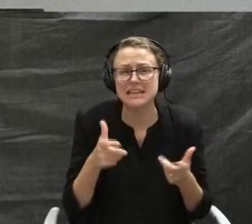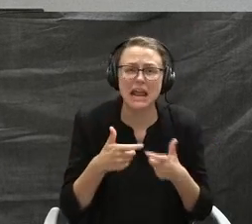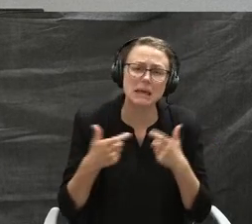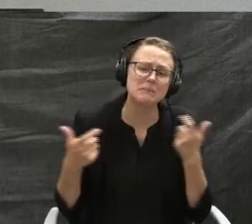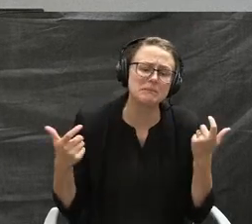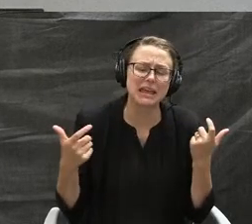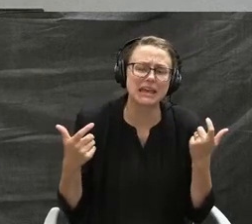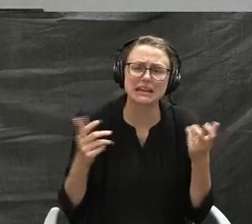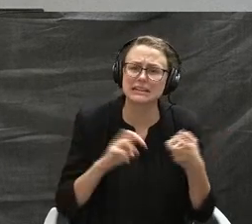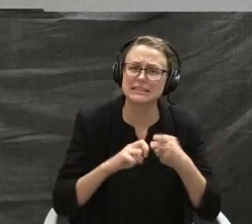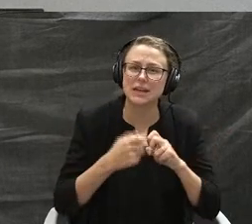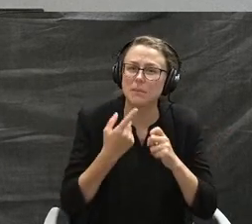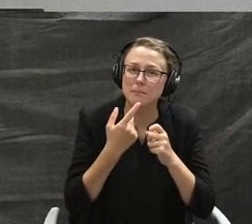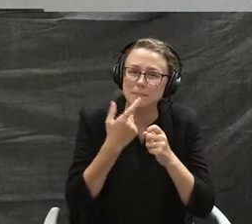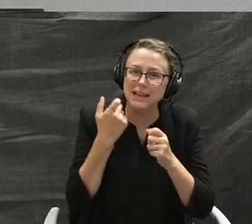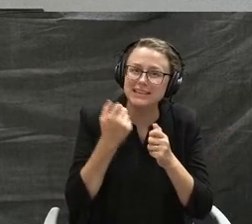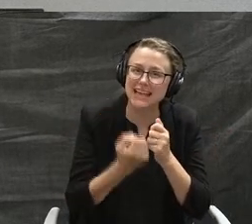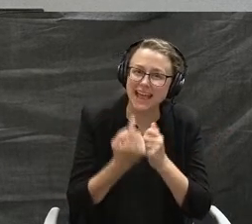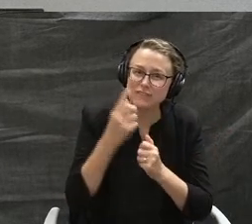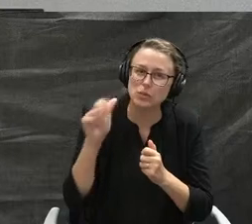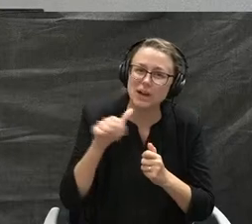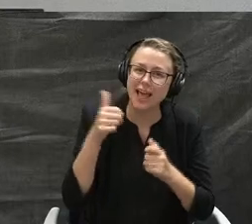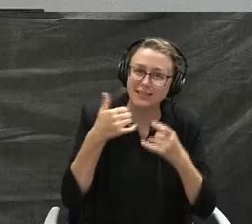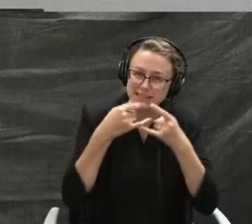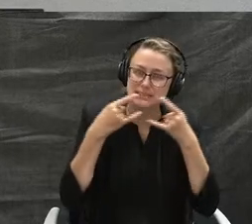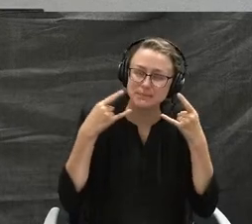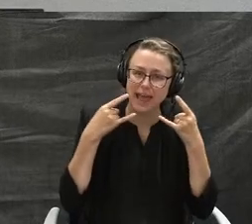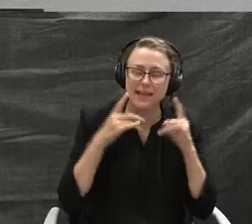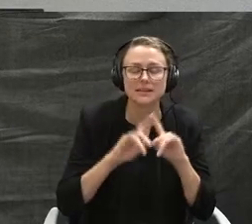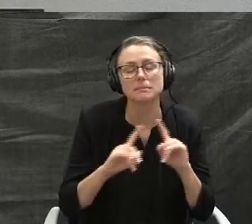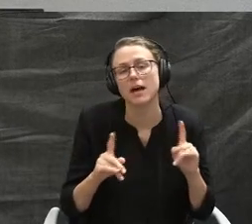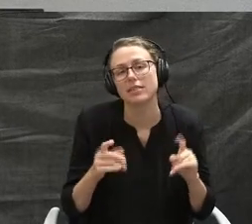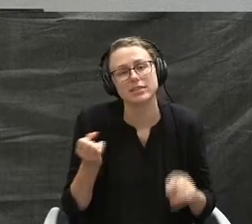mast. But you know there are several options there depending